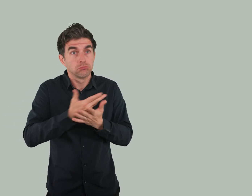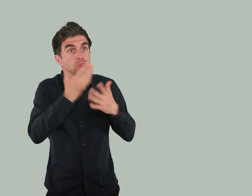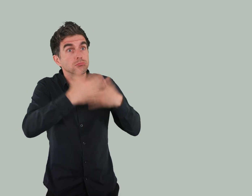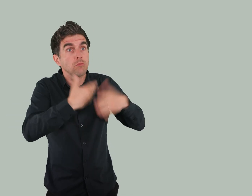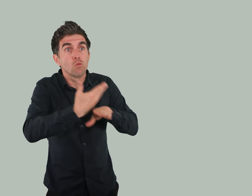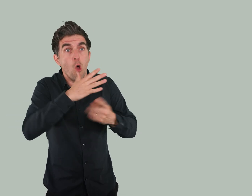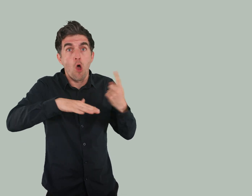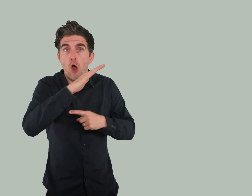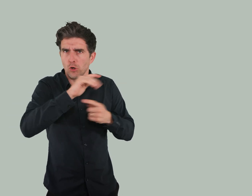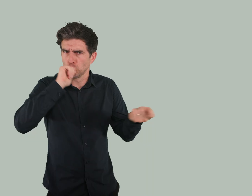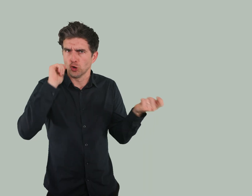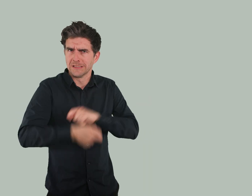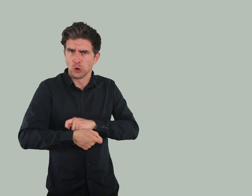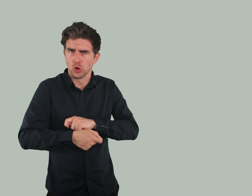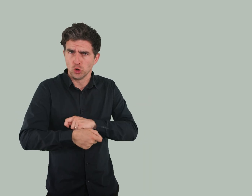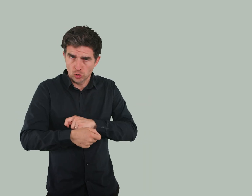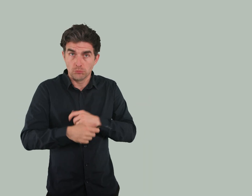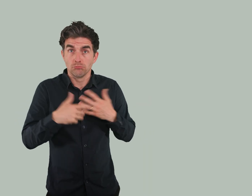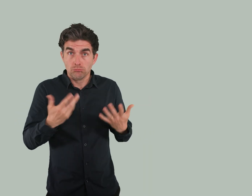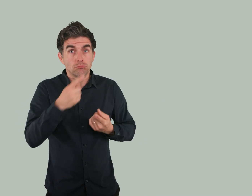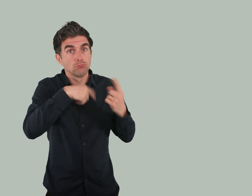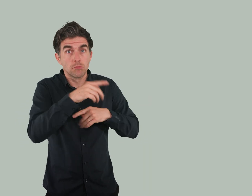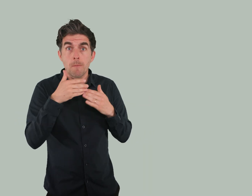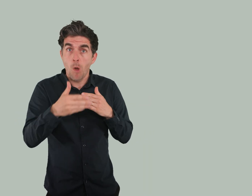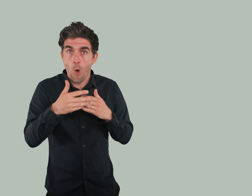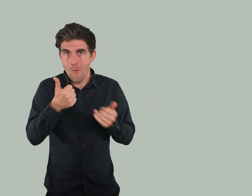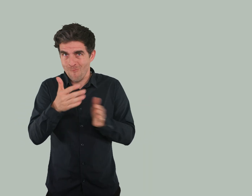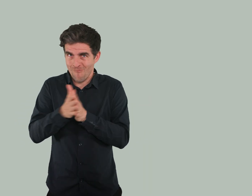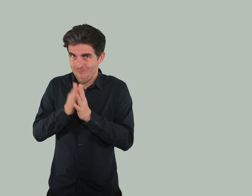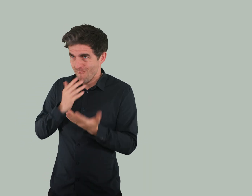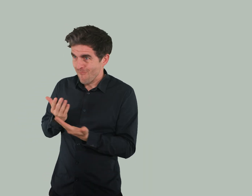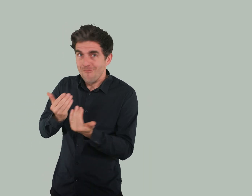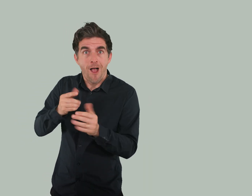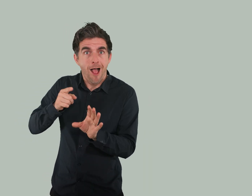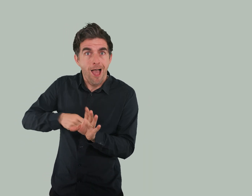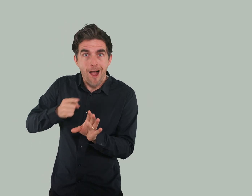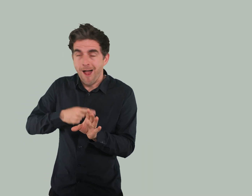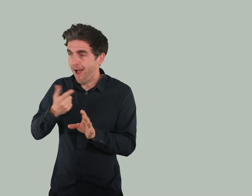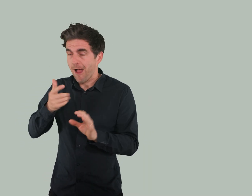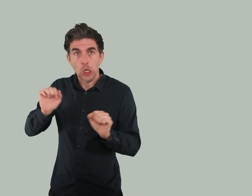Labour market structures have changed. Employers are less likely to take a chance on someone young,